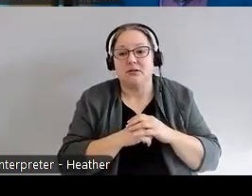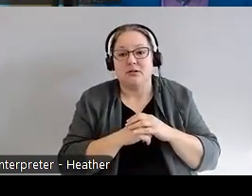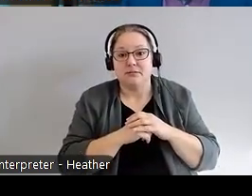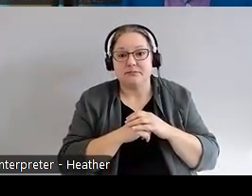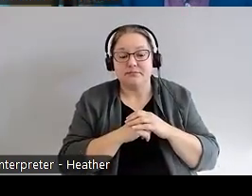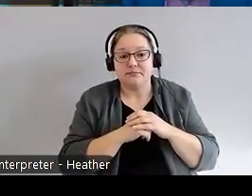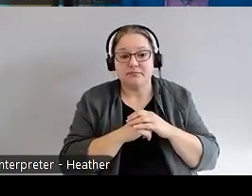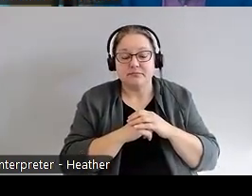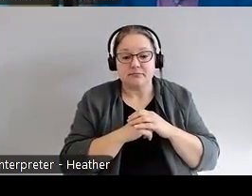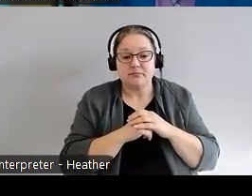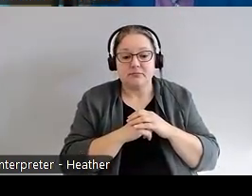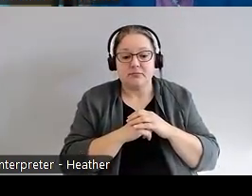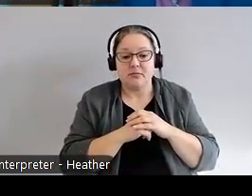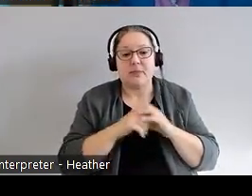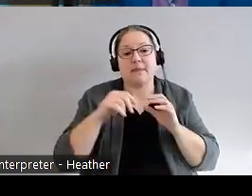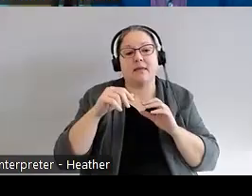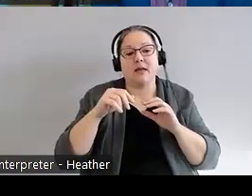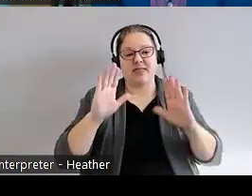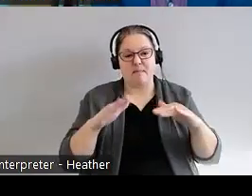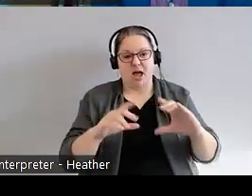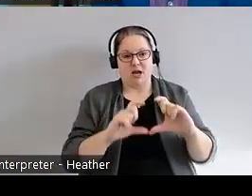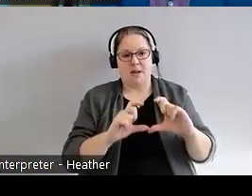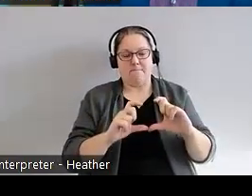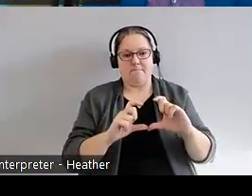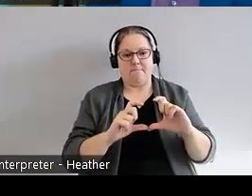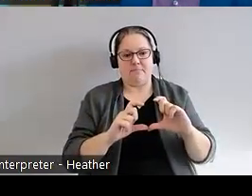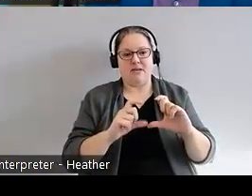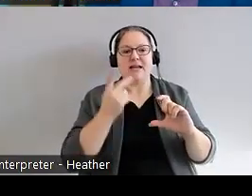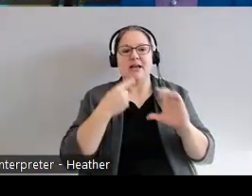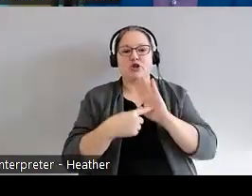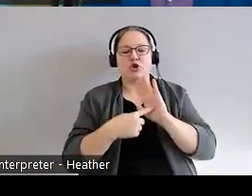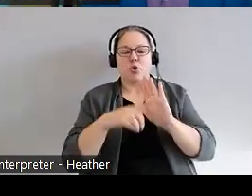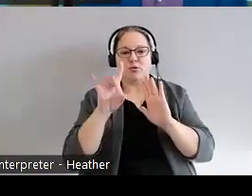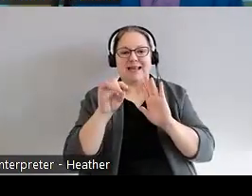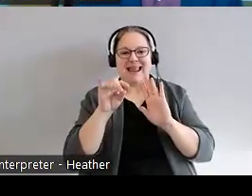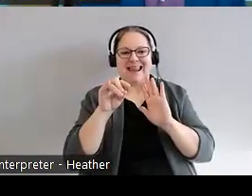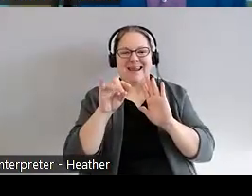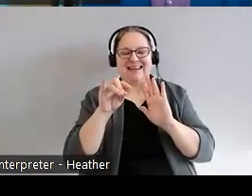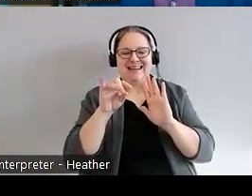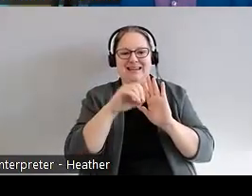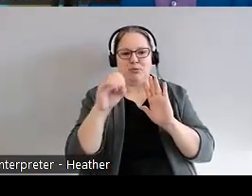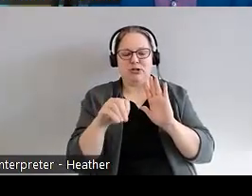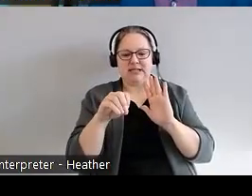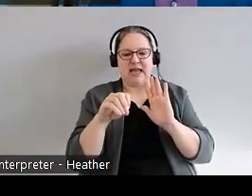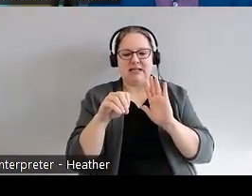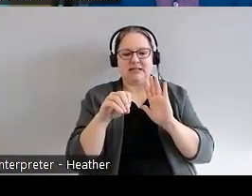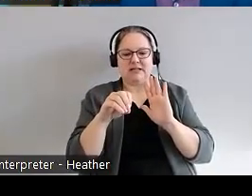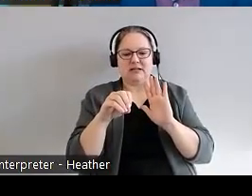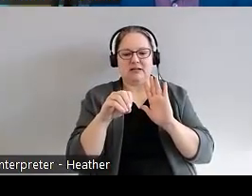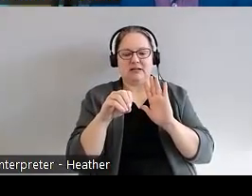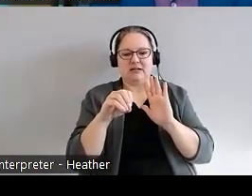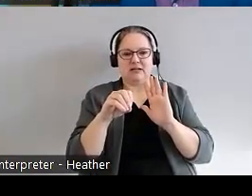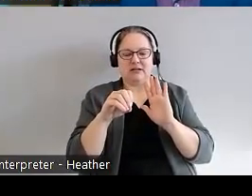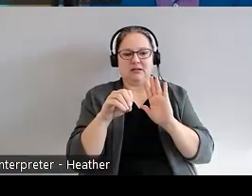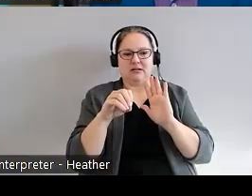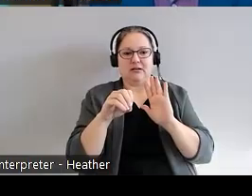the uh the pie chart at the very bottom uh shows that about 80% uh of um you know uh of uh the cost